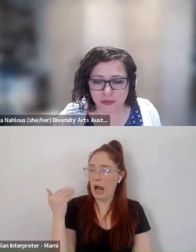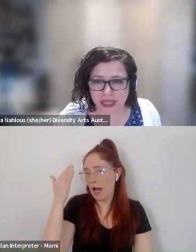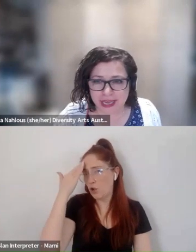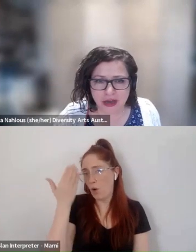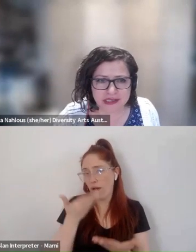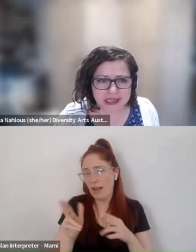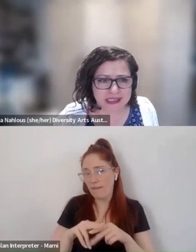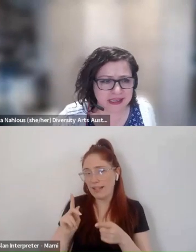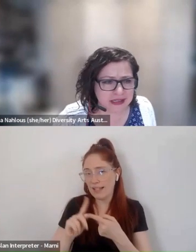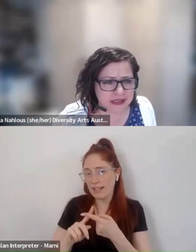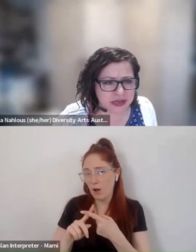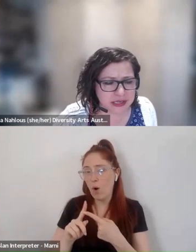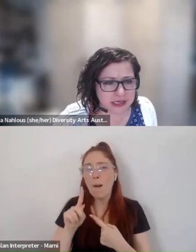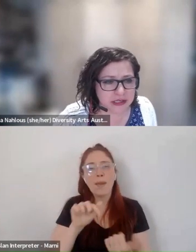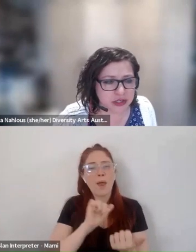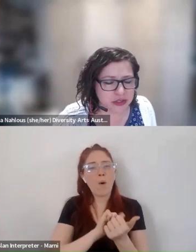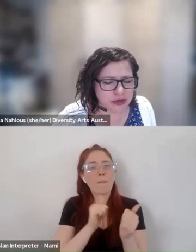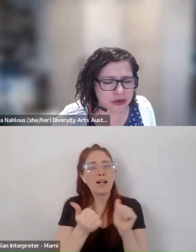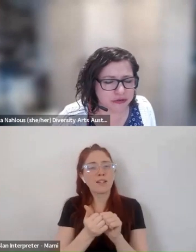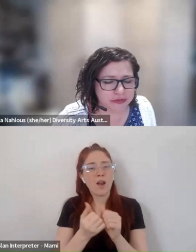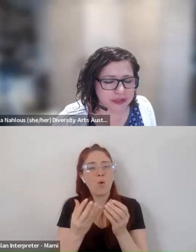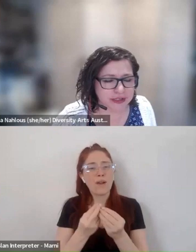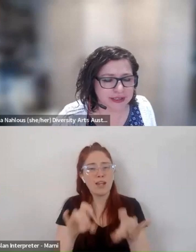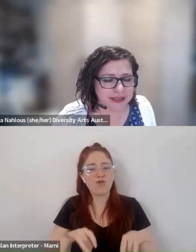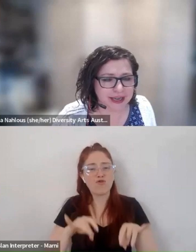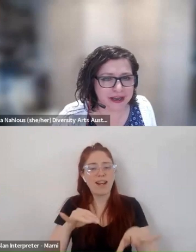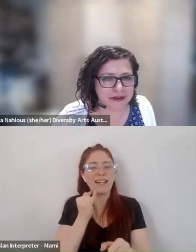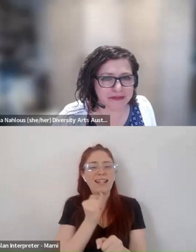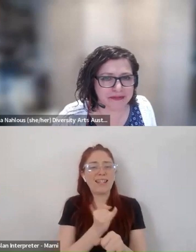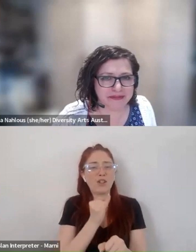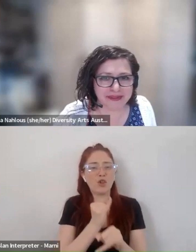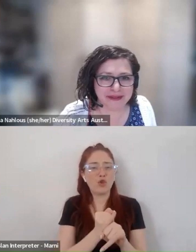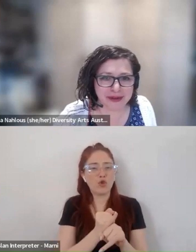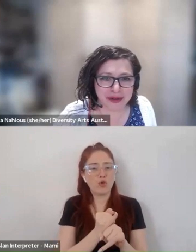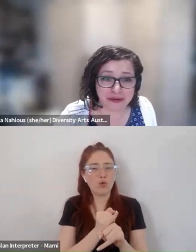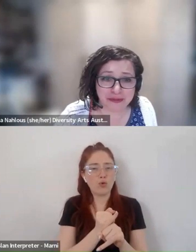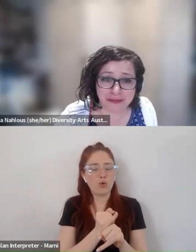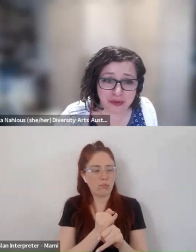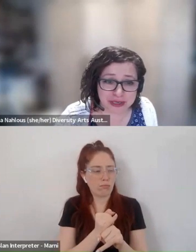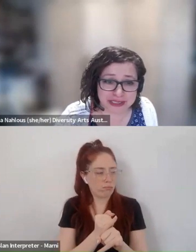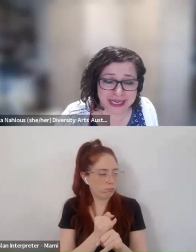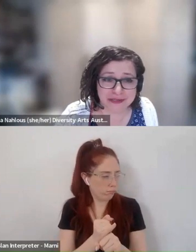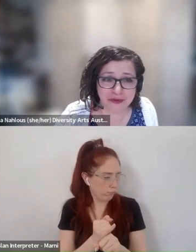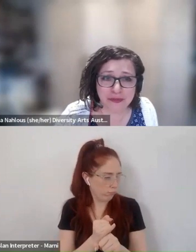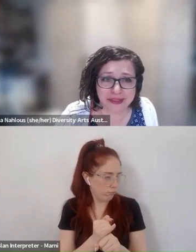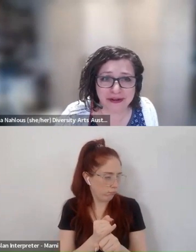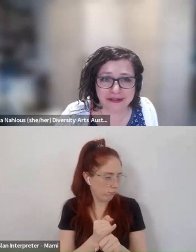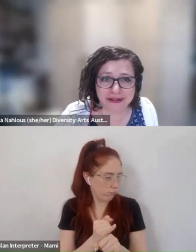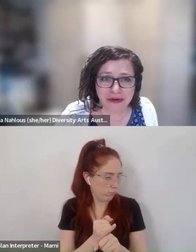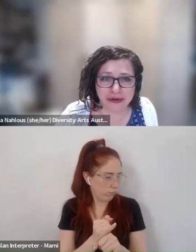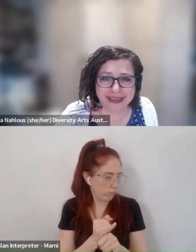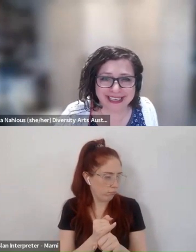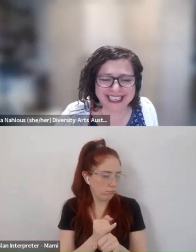with AICD, the Australian Institute of I'm not going to remember what it stands for, but there are an org directive.